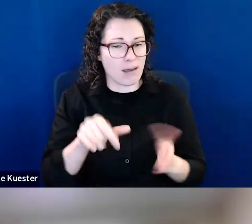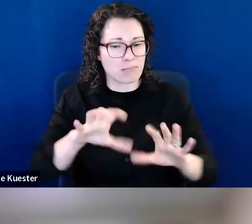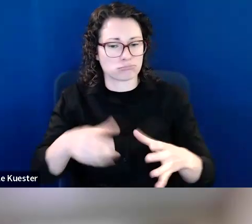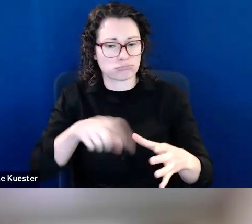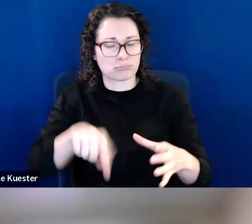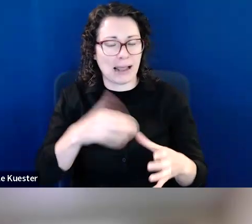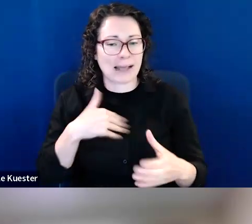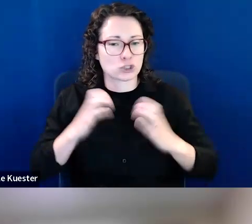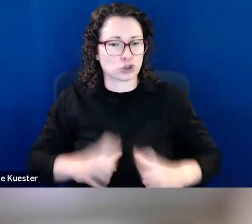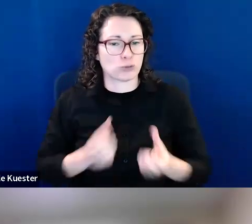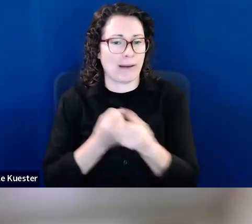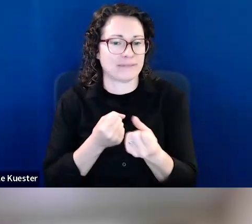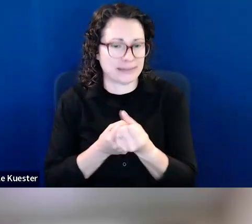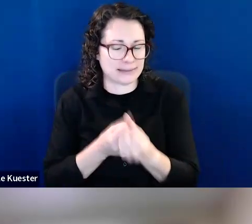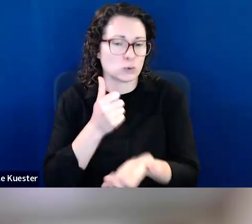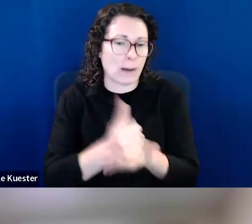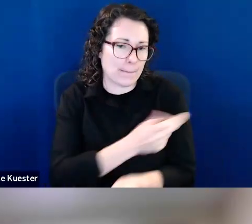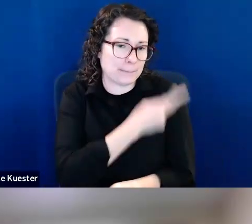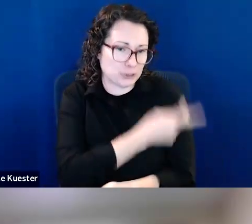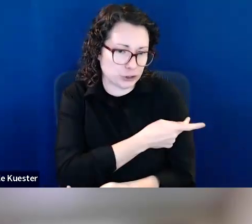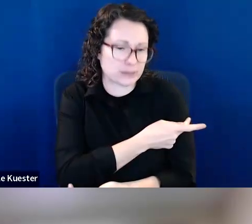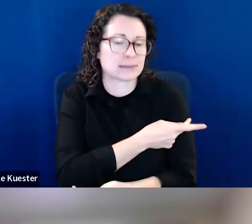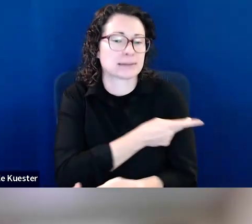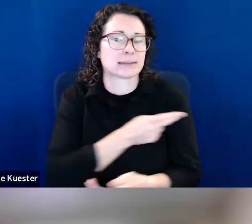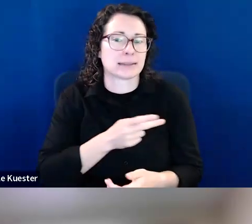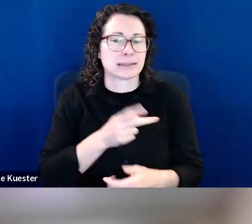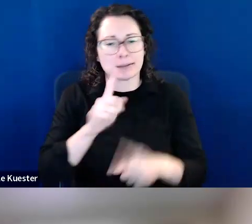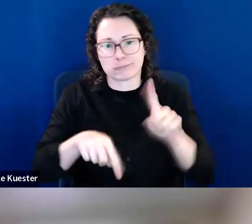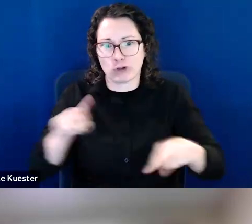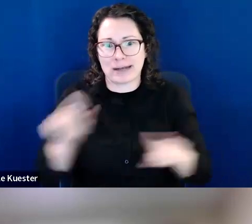advocates to help patients and consumers in variety of settings, not just prescription